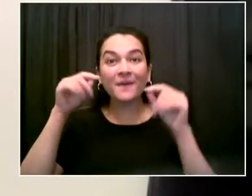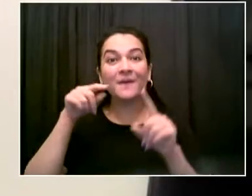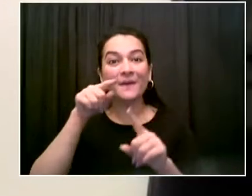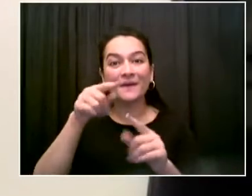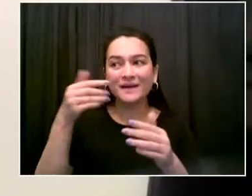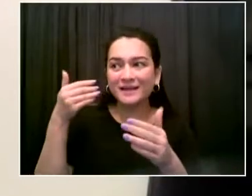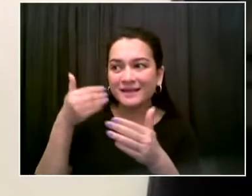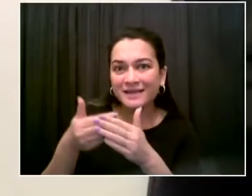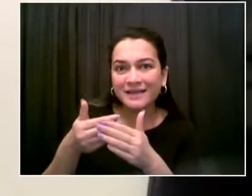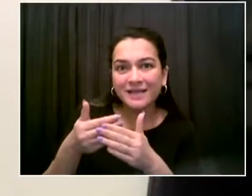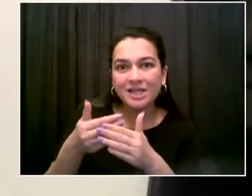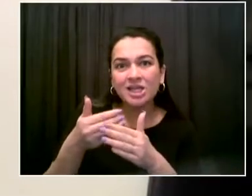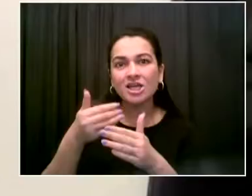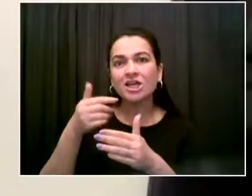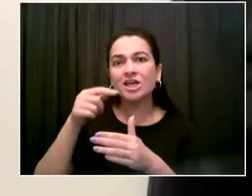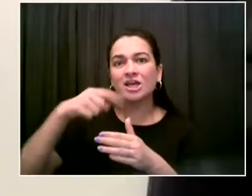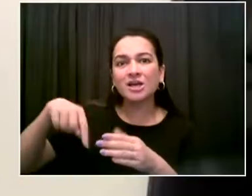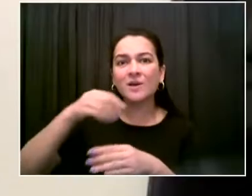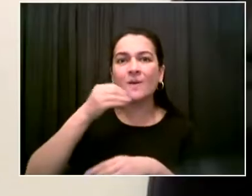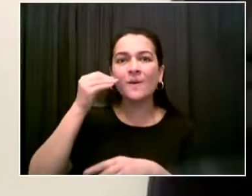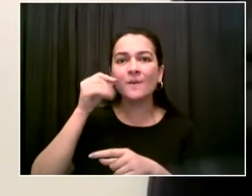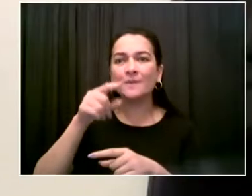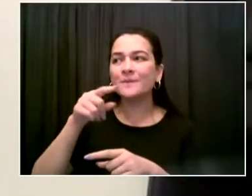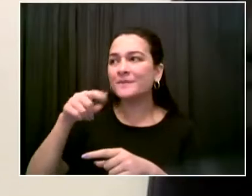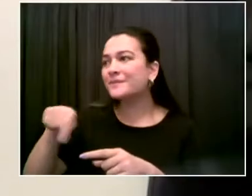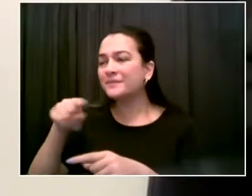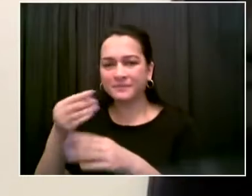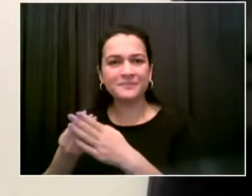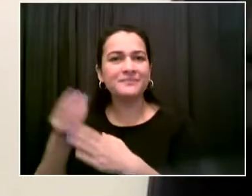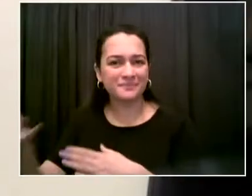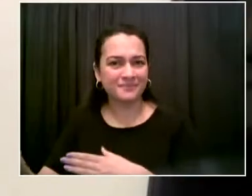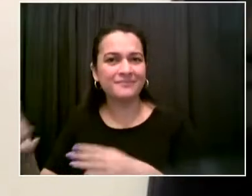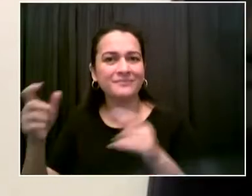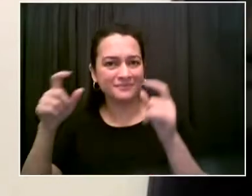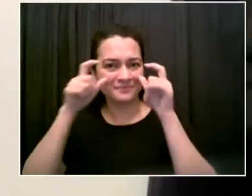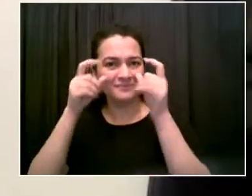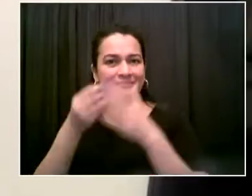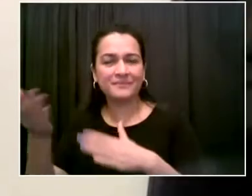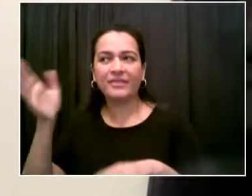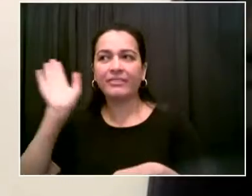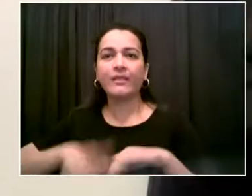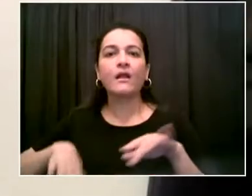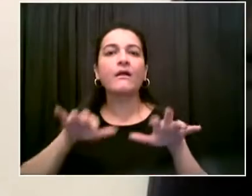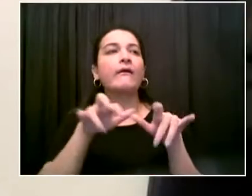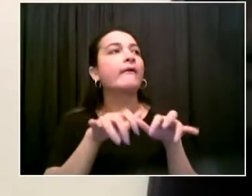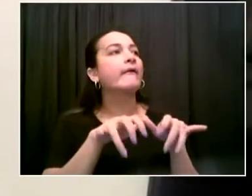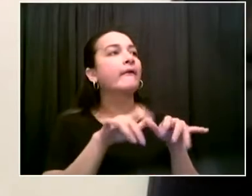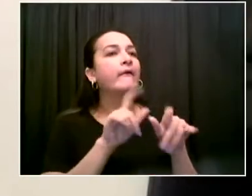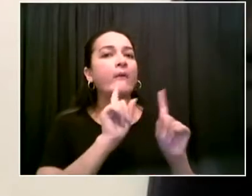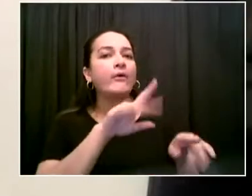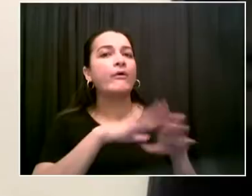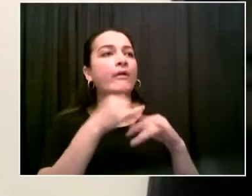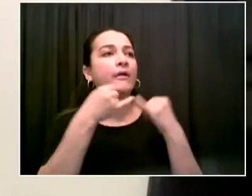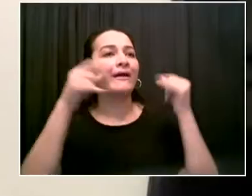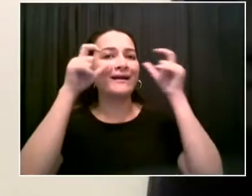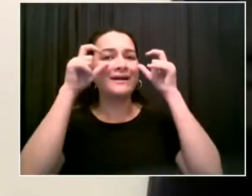YOUR NEIGHBORHOOD. GO TO THE TAILOR, DRY CLEANE, RE TH PHARMACY AND OF